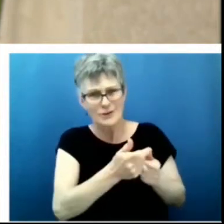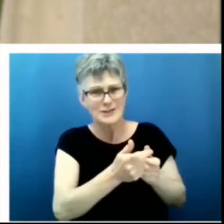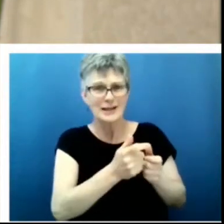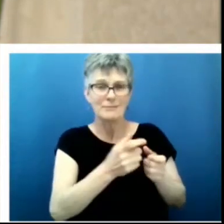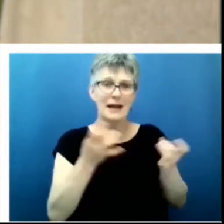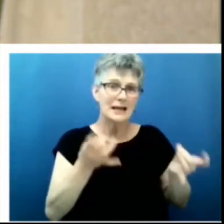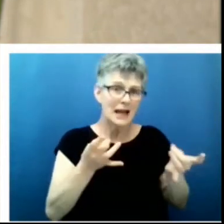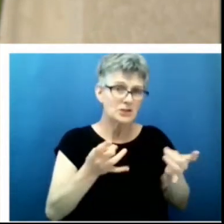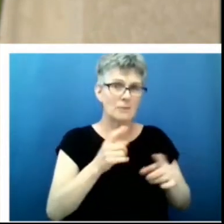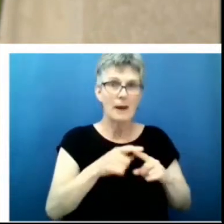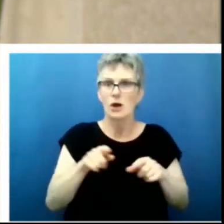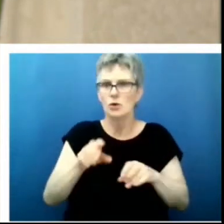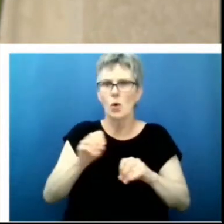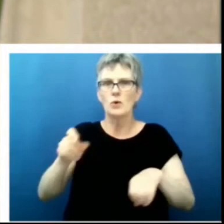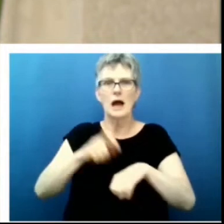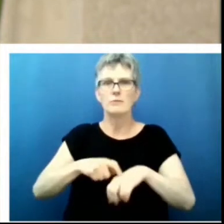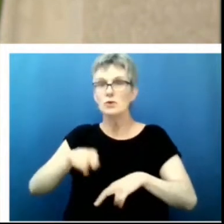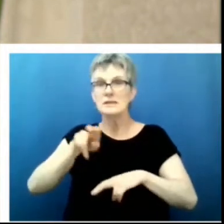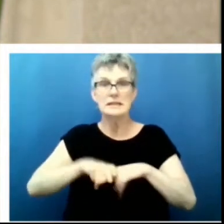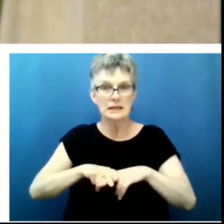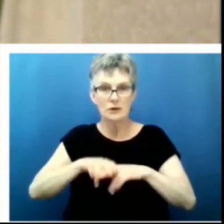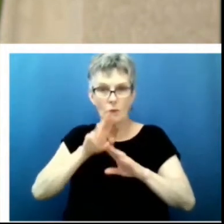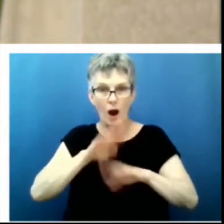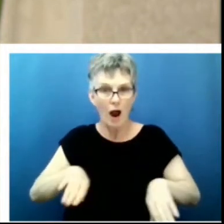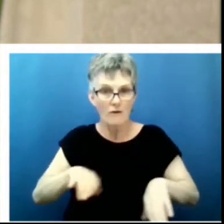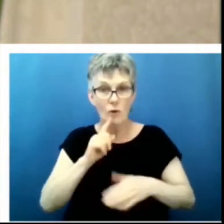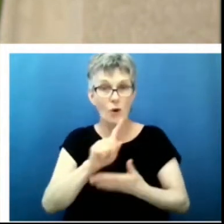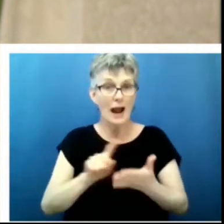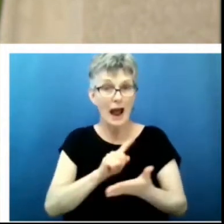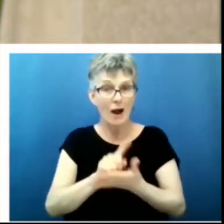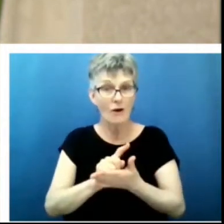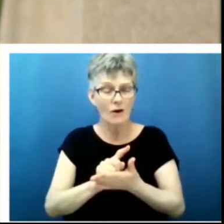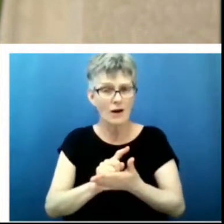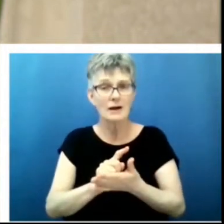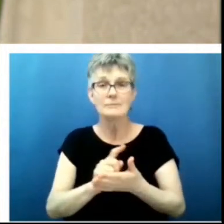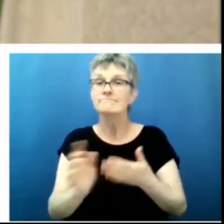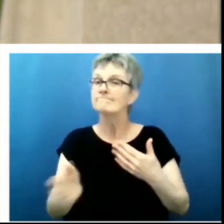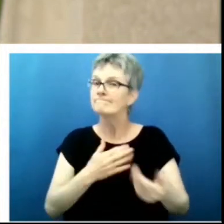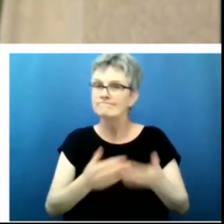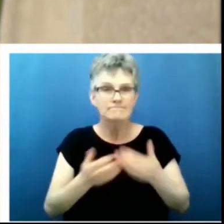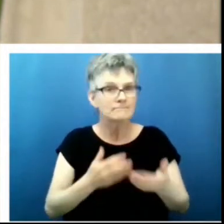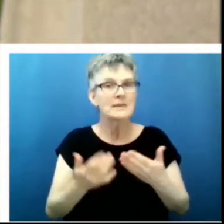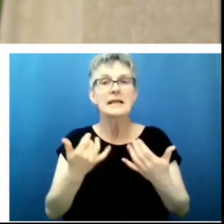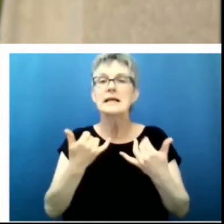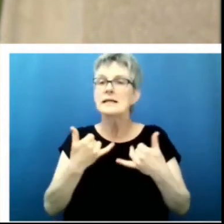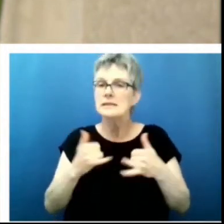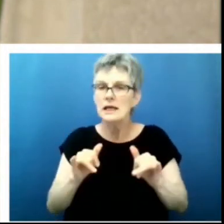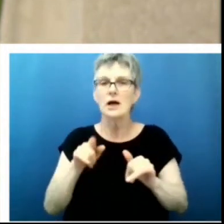But what if you could create moments of peace in your day to day chaos?